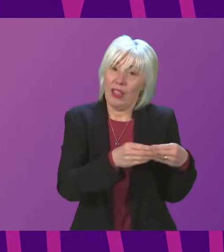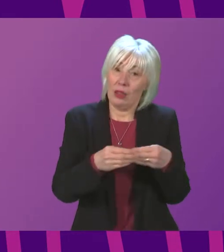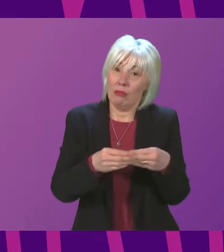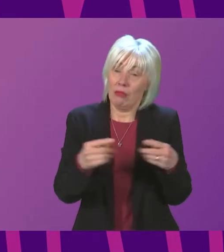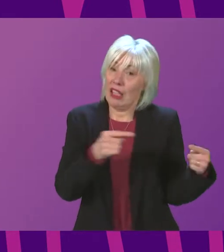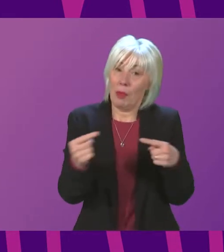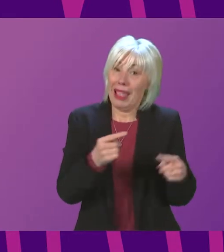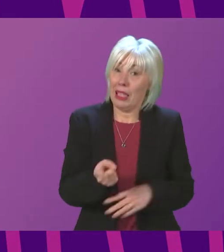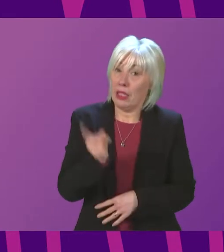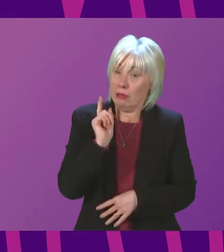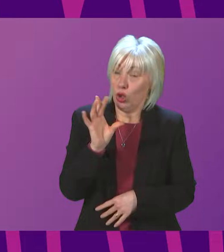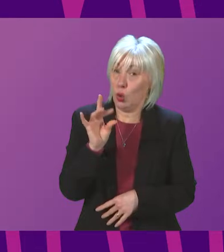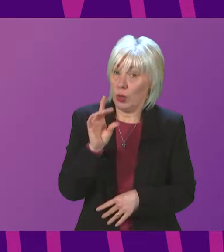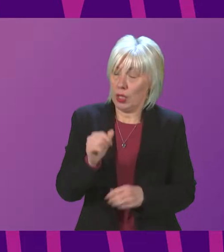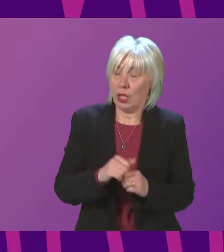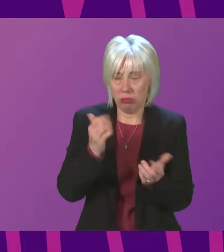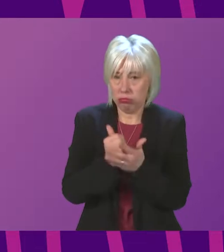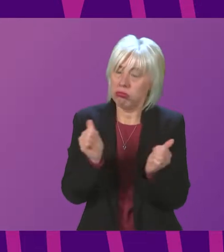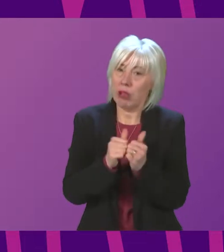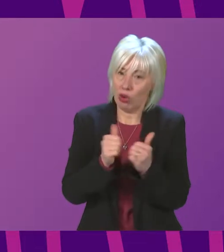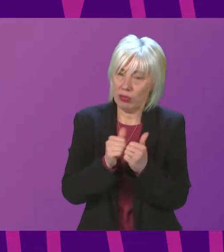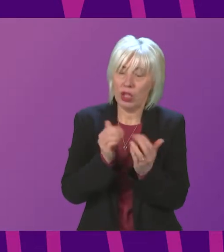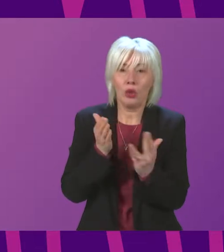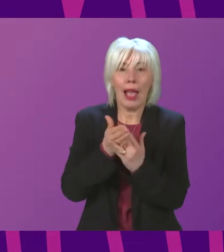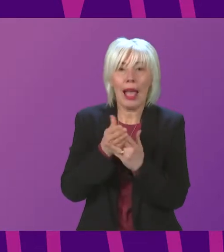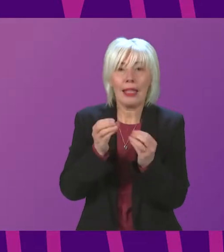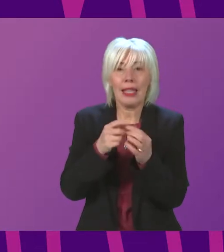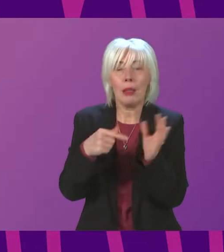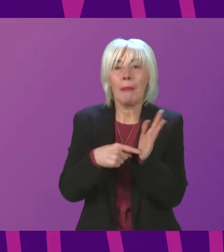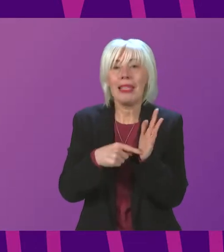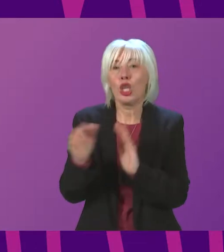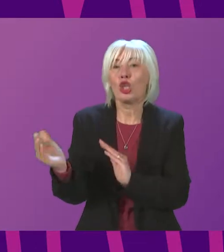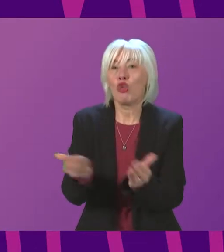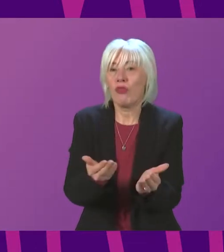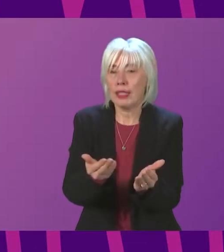I agree with her about access to Beat’s services, for which she has very helpfully